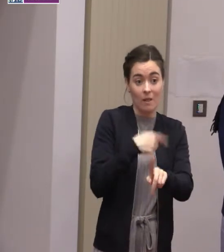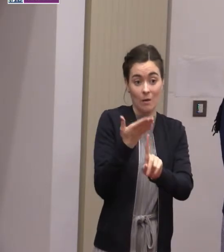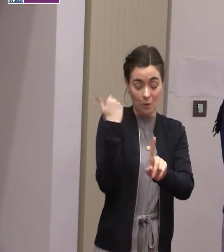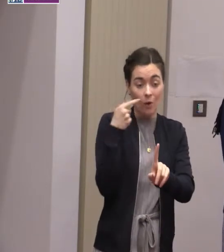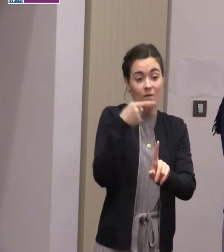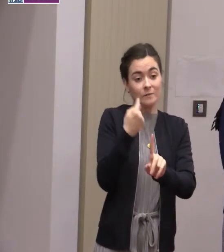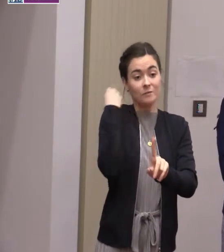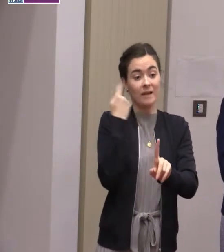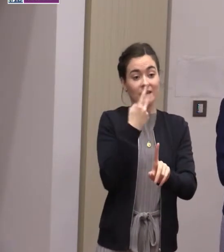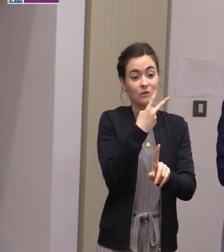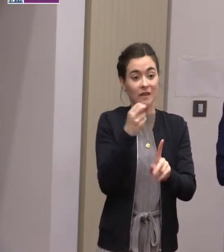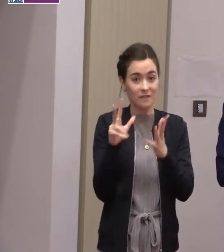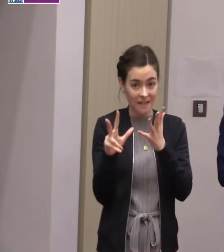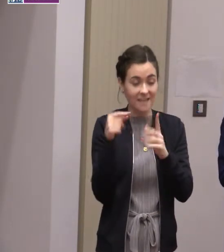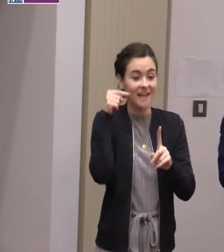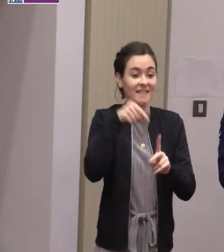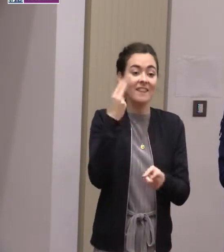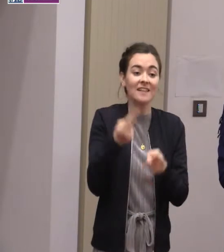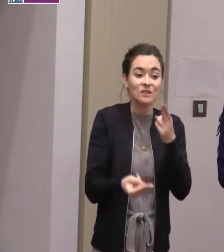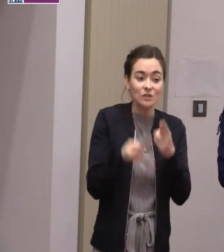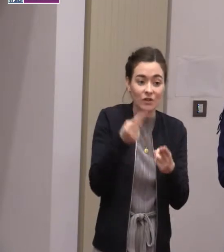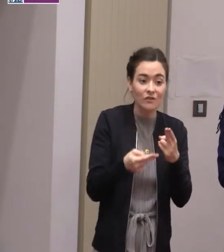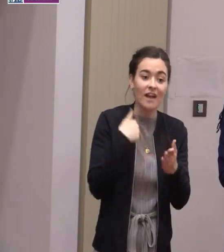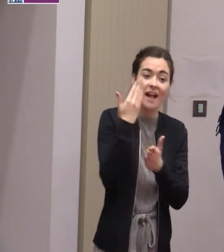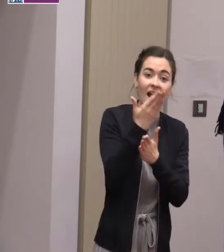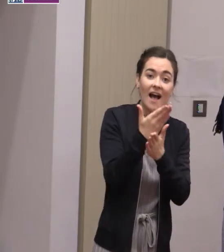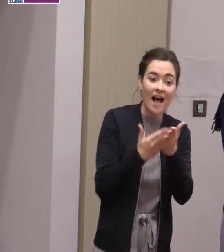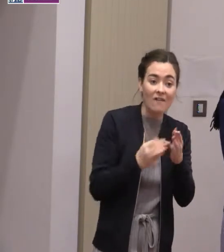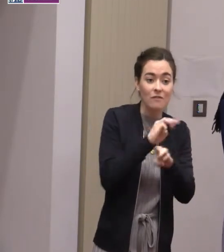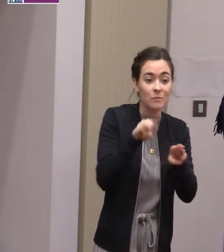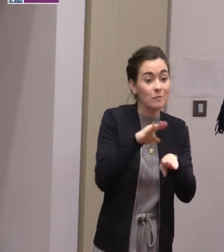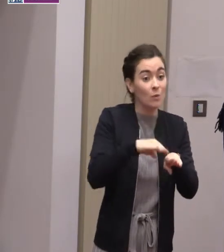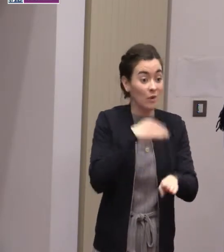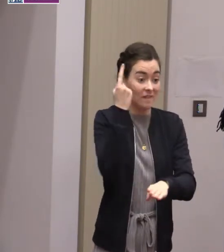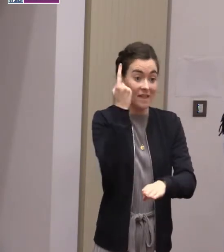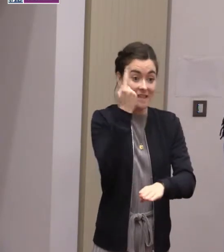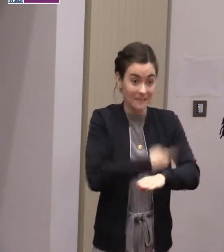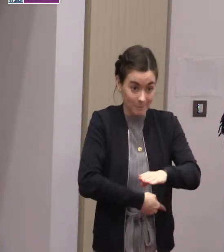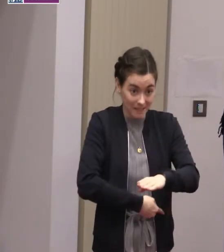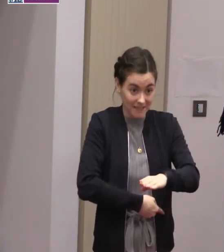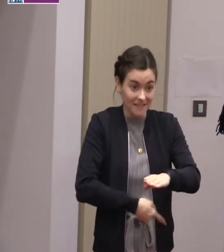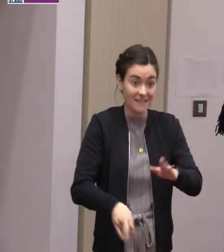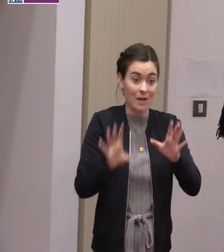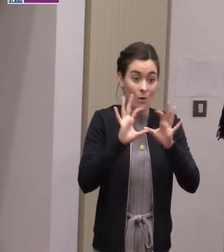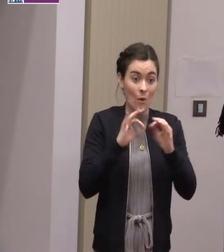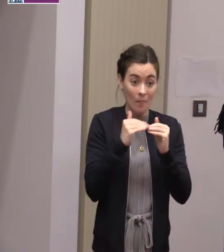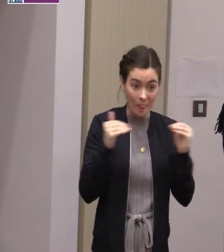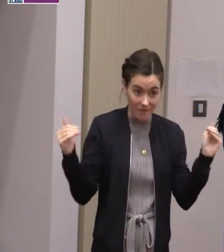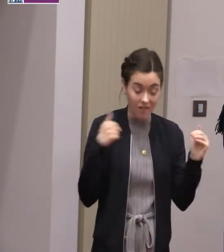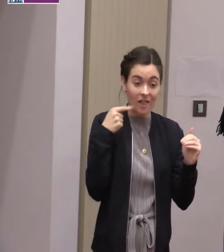On the server, half of the people at household level were likely to be helped by family members